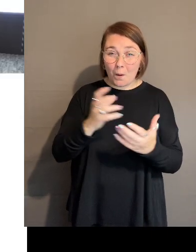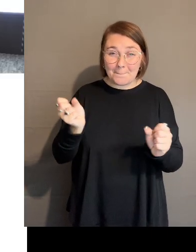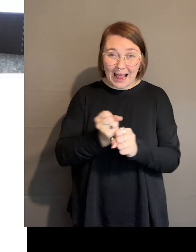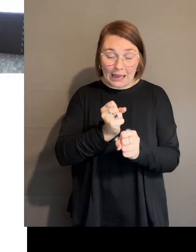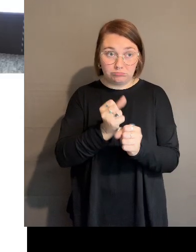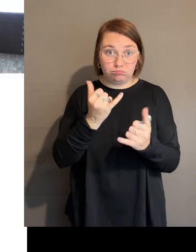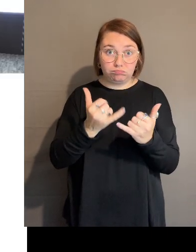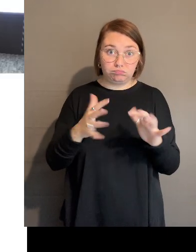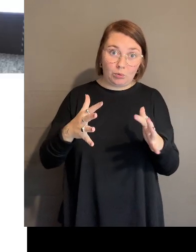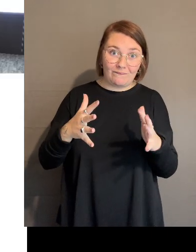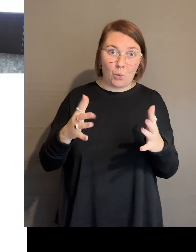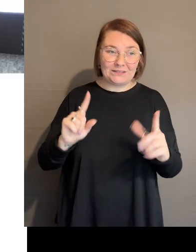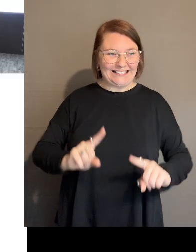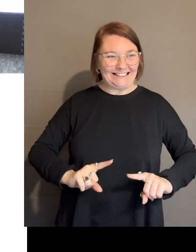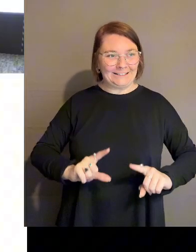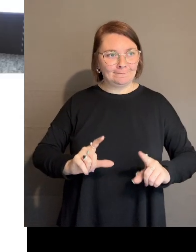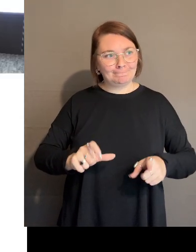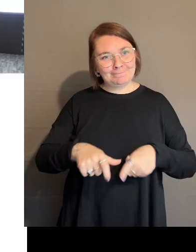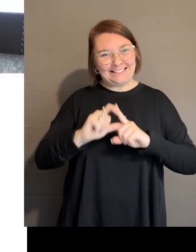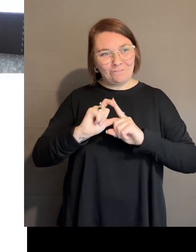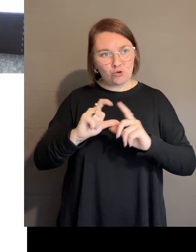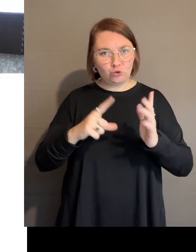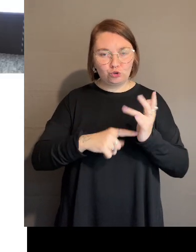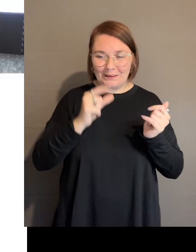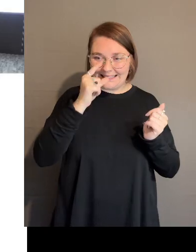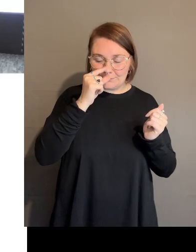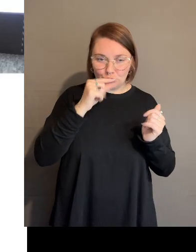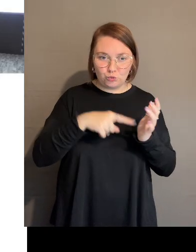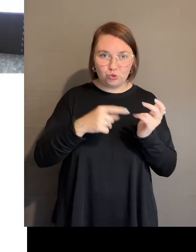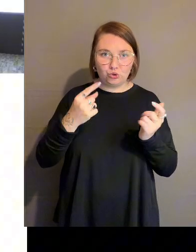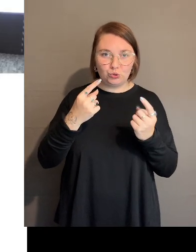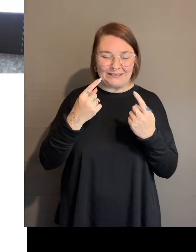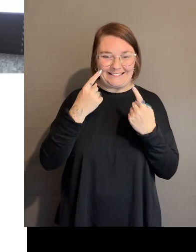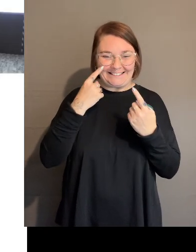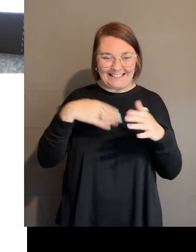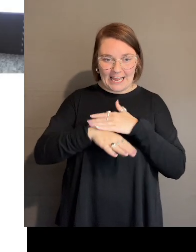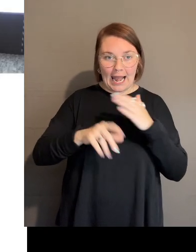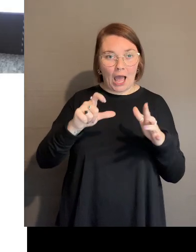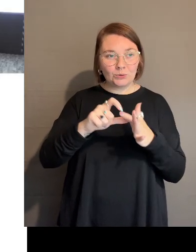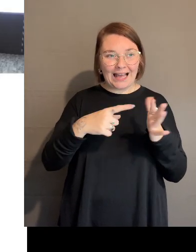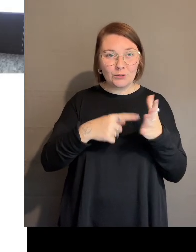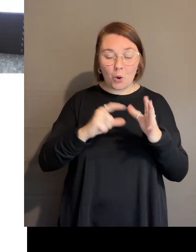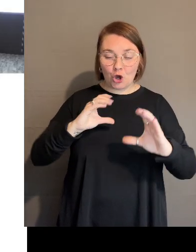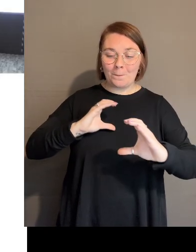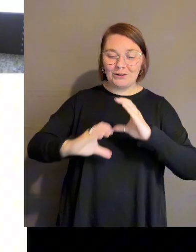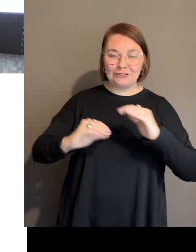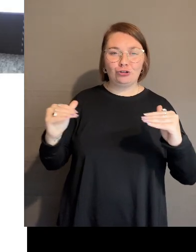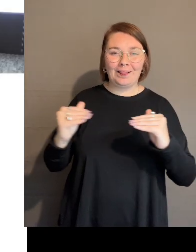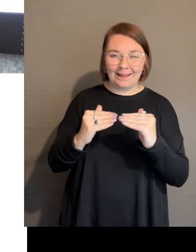Sort of the difficulties that seem to be showing in our data is the communication level.